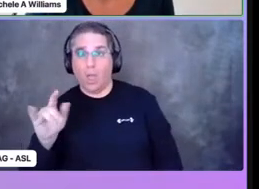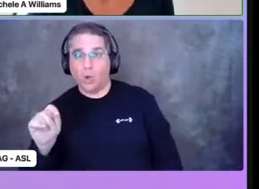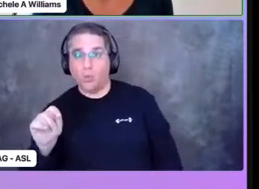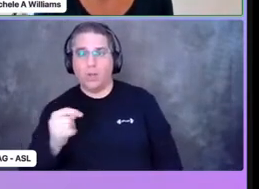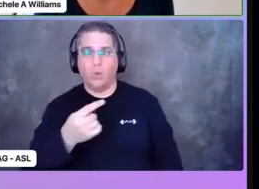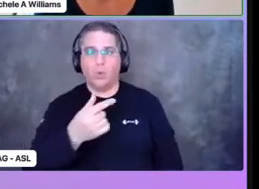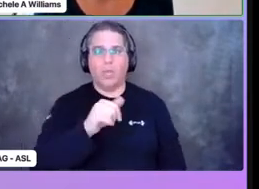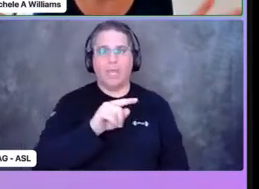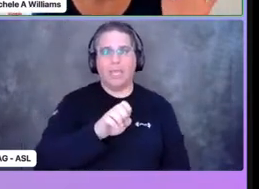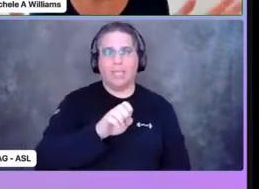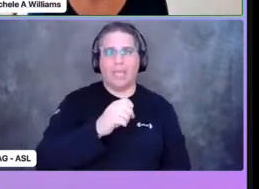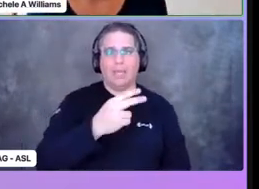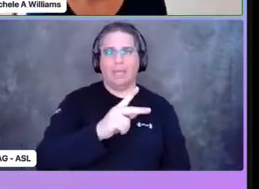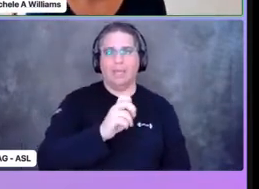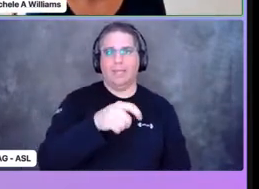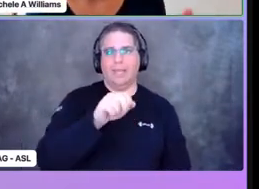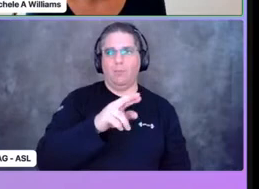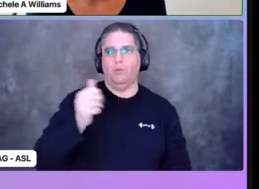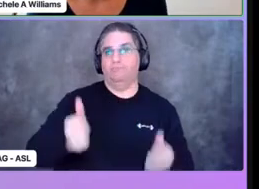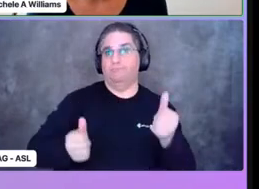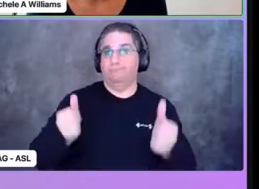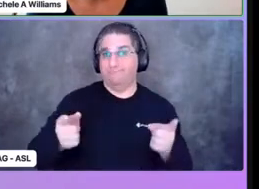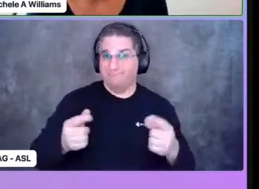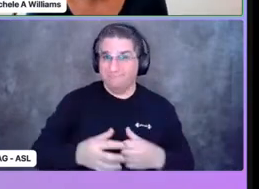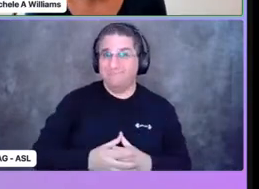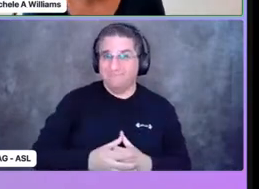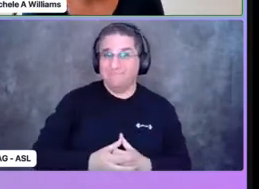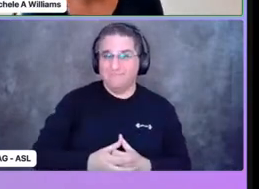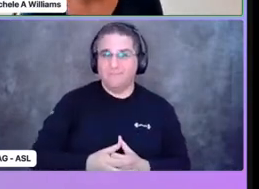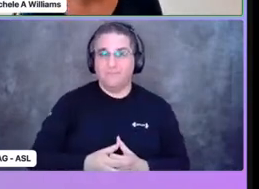are user impact your work, for instance are you a